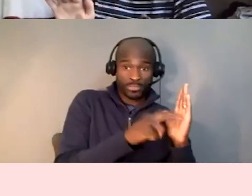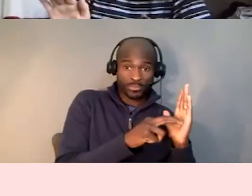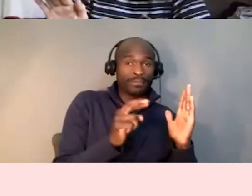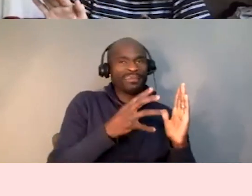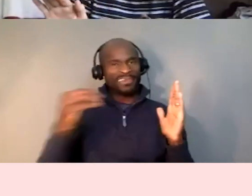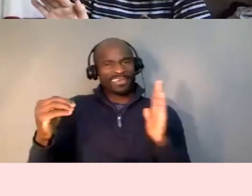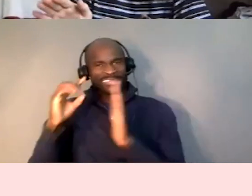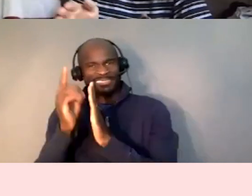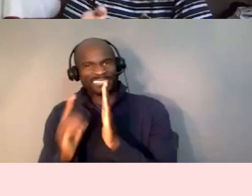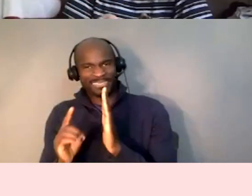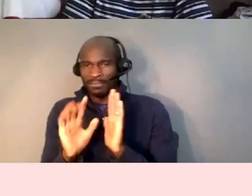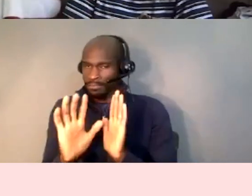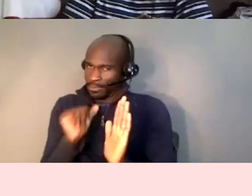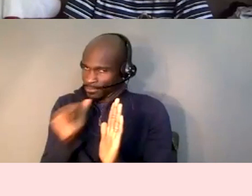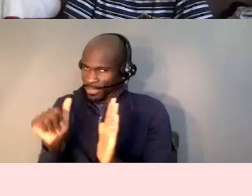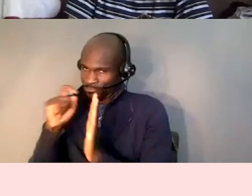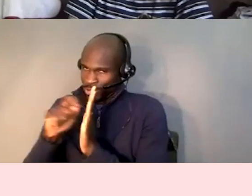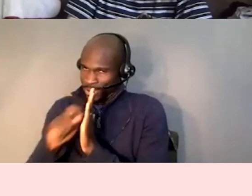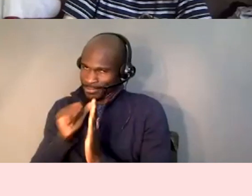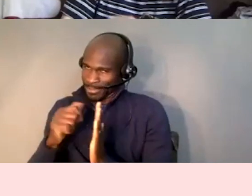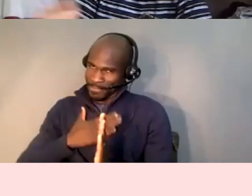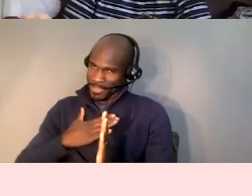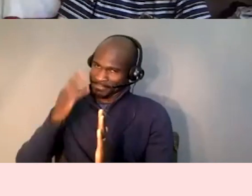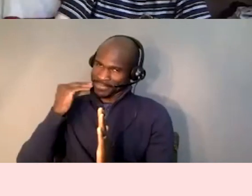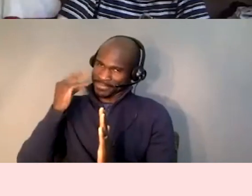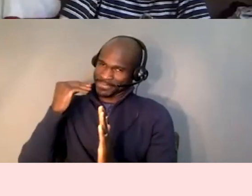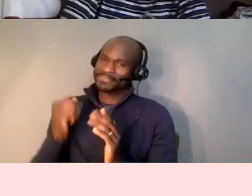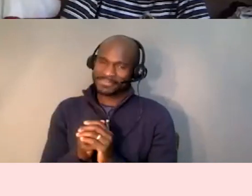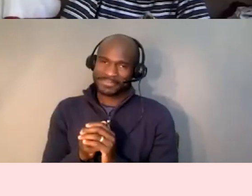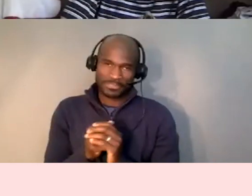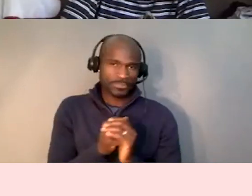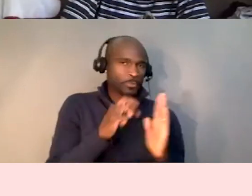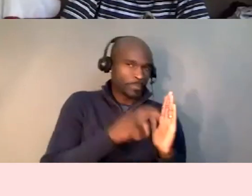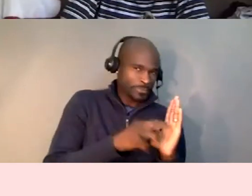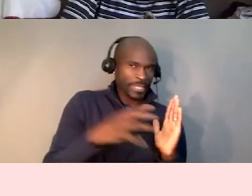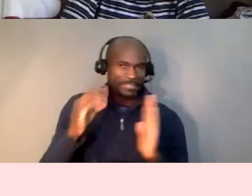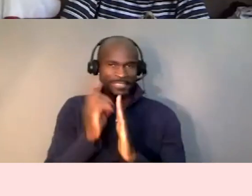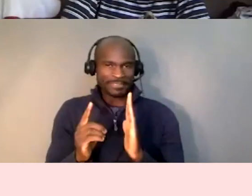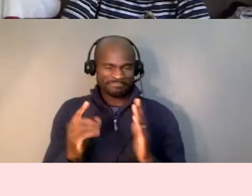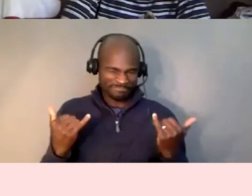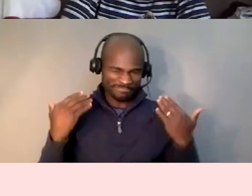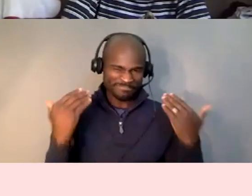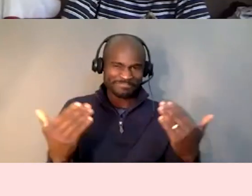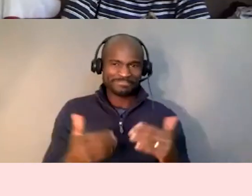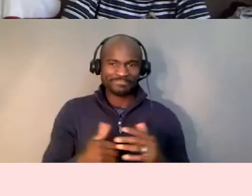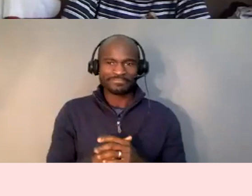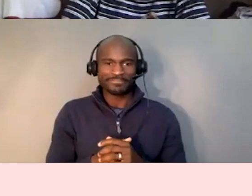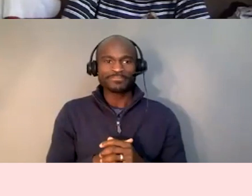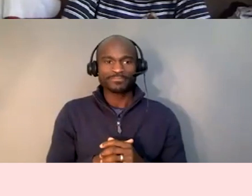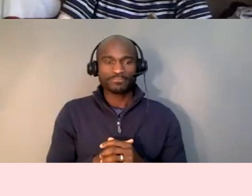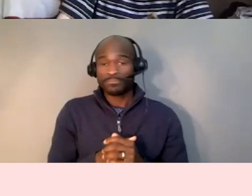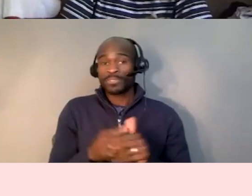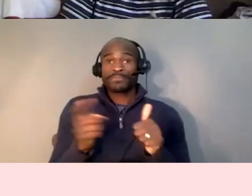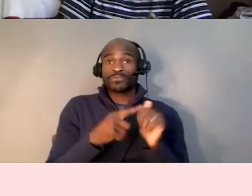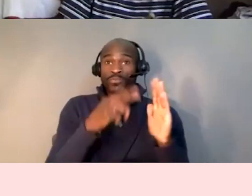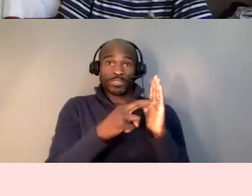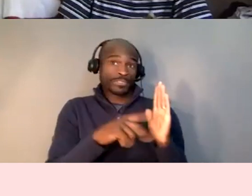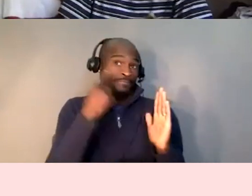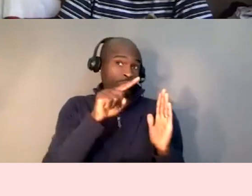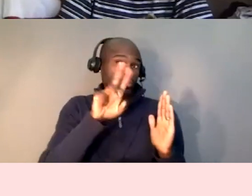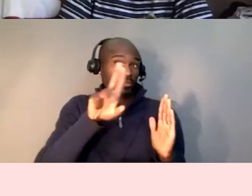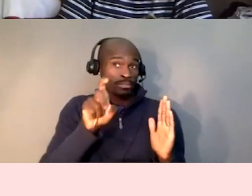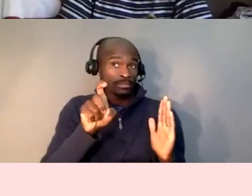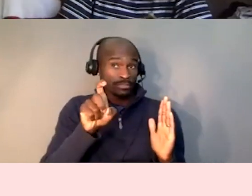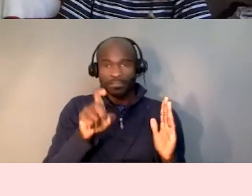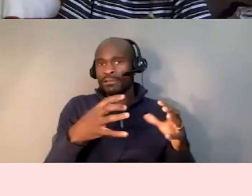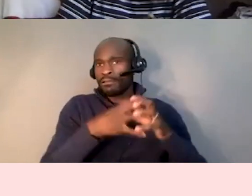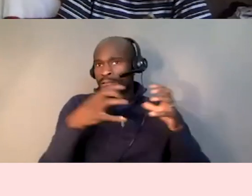my experience, but research and design. So let's go. Research for UX it's a lot of user interviews,